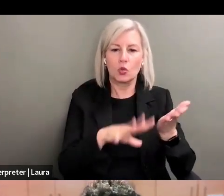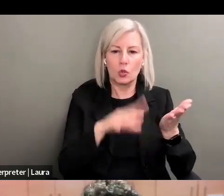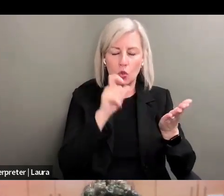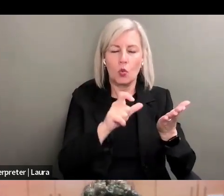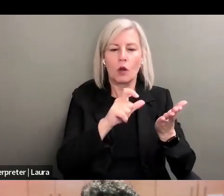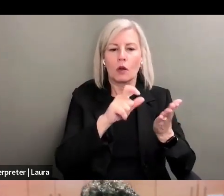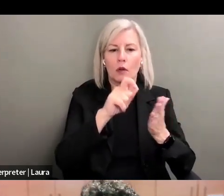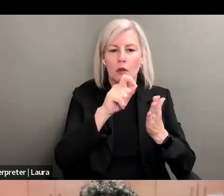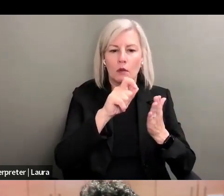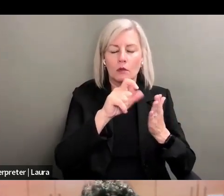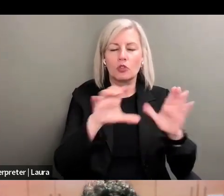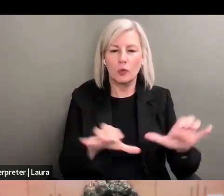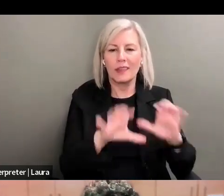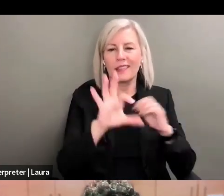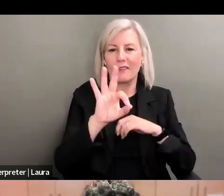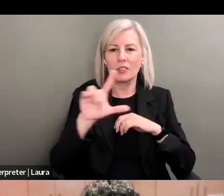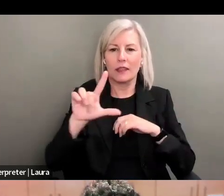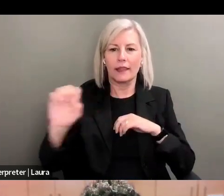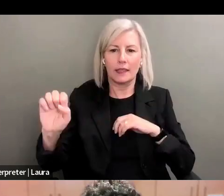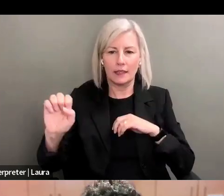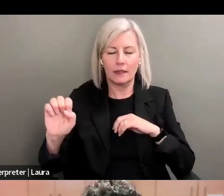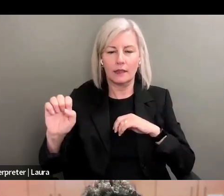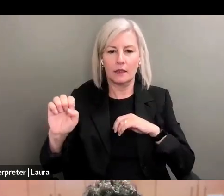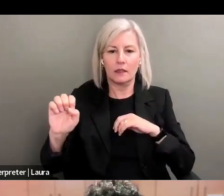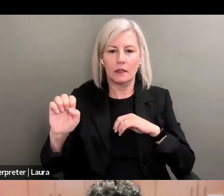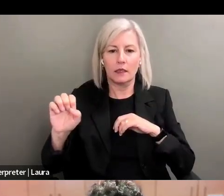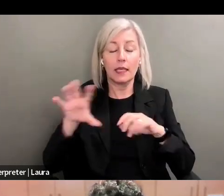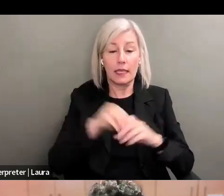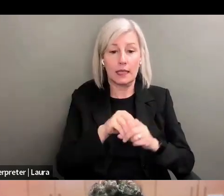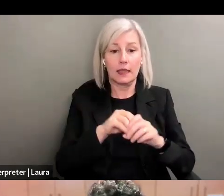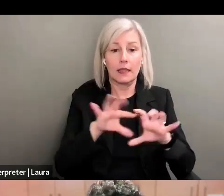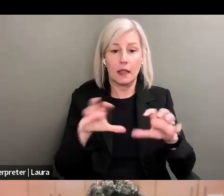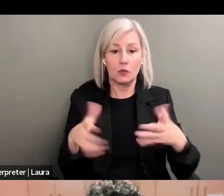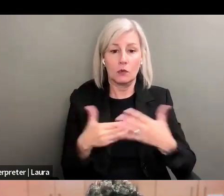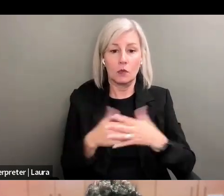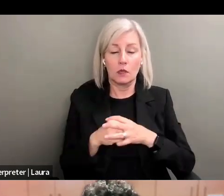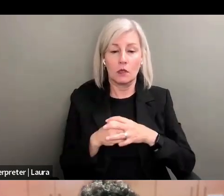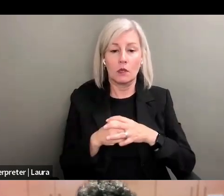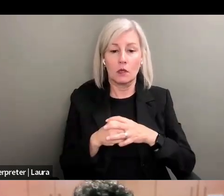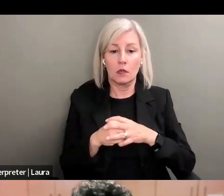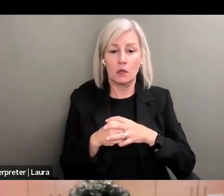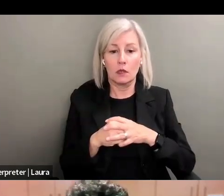functional listening evaluations in our classroom, and they were super cute,